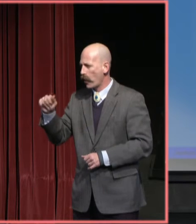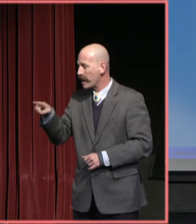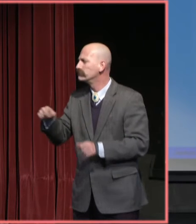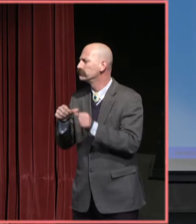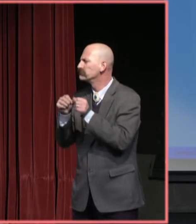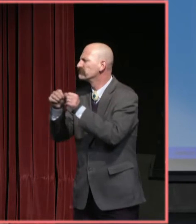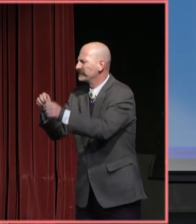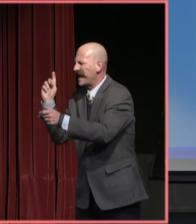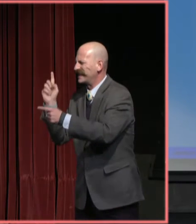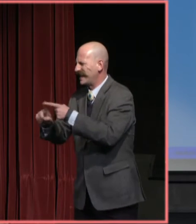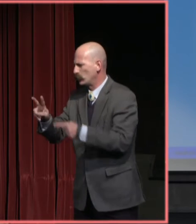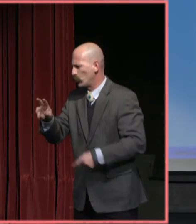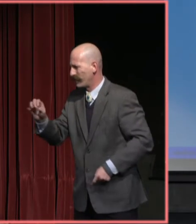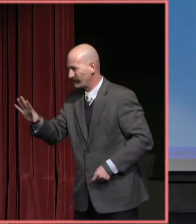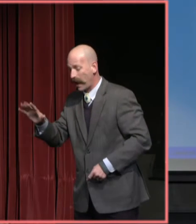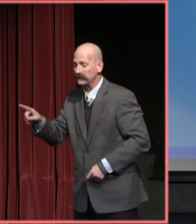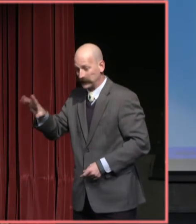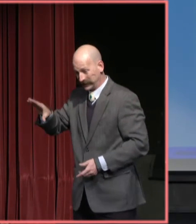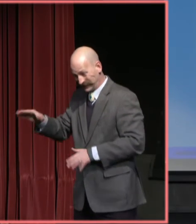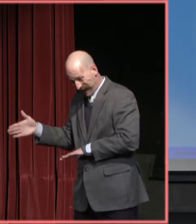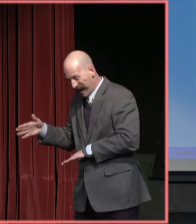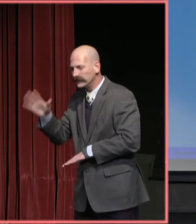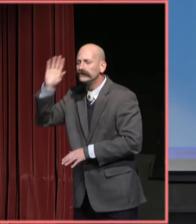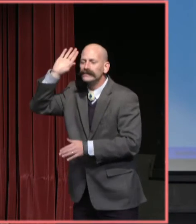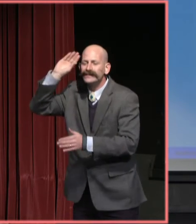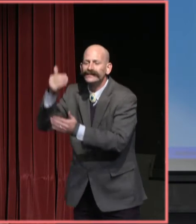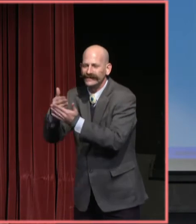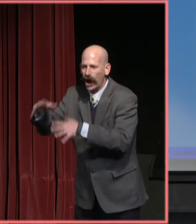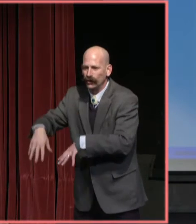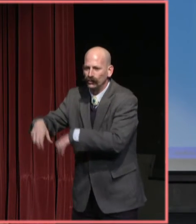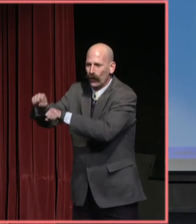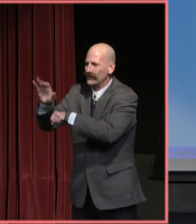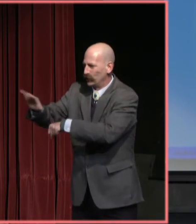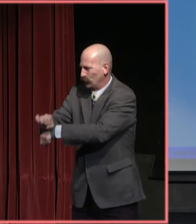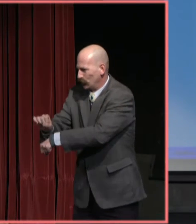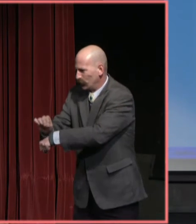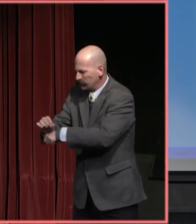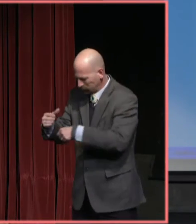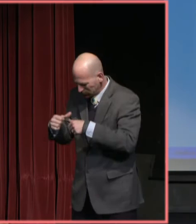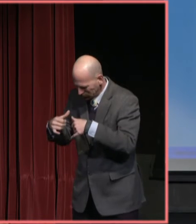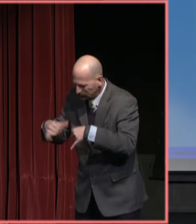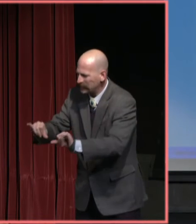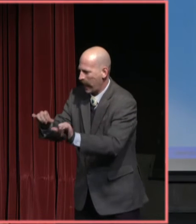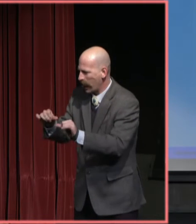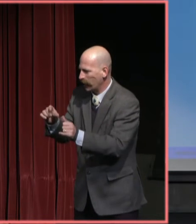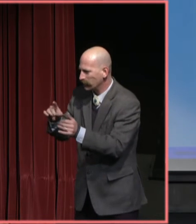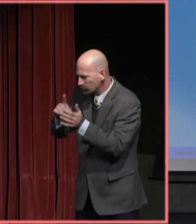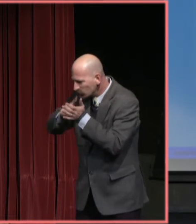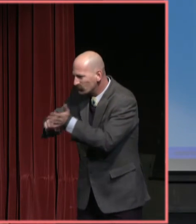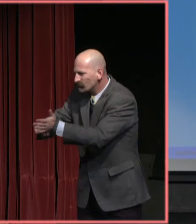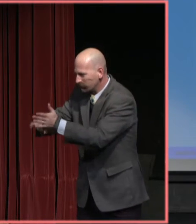when his son carried on, so it's still going on today. Not so well known is he actually started measurements